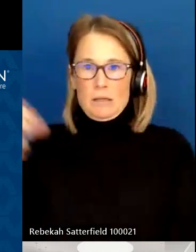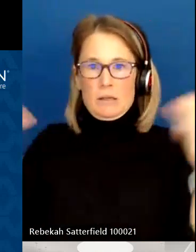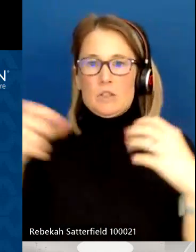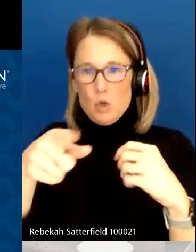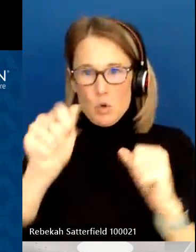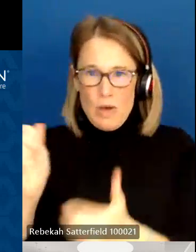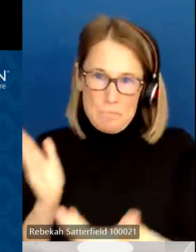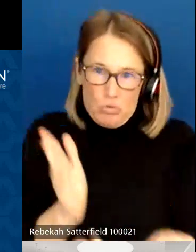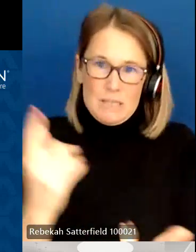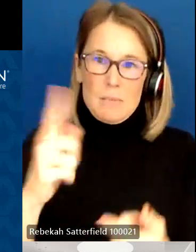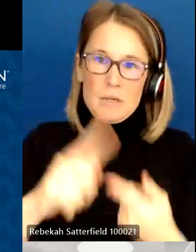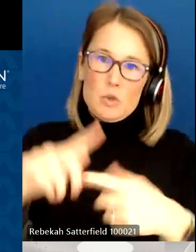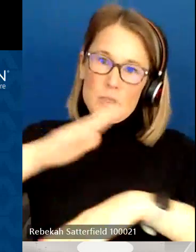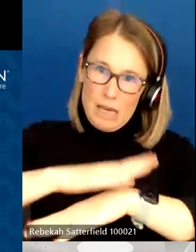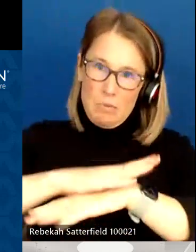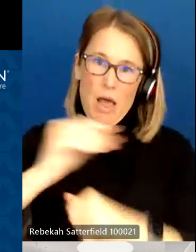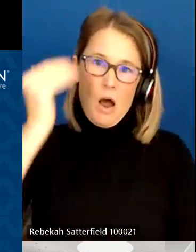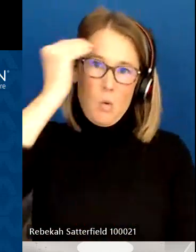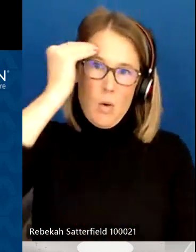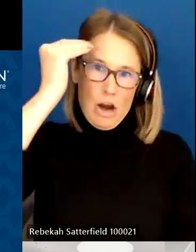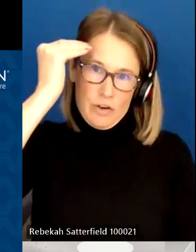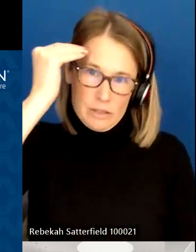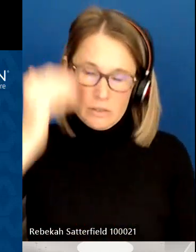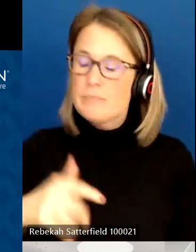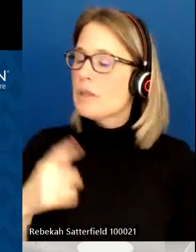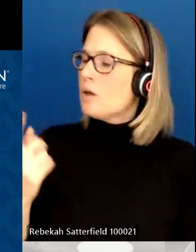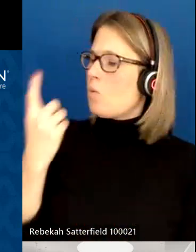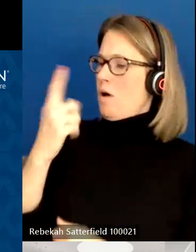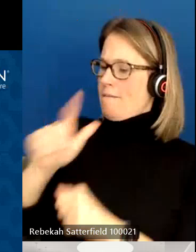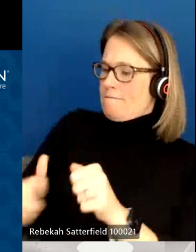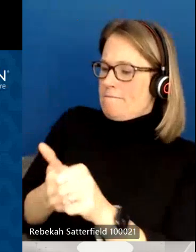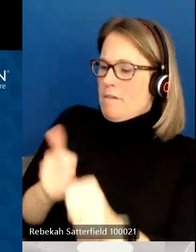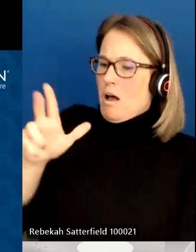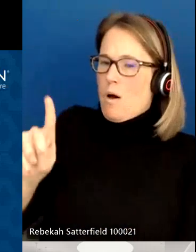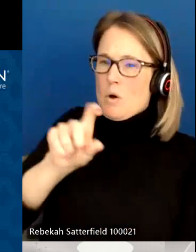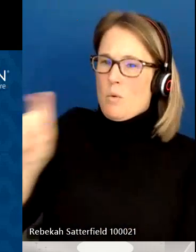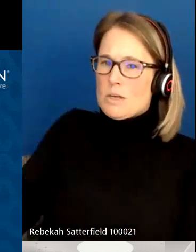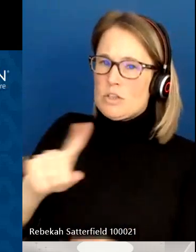of this great I just got a followup question on this one I think uh adds on so the question is has